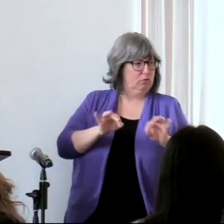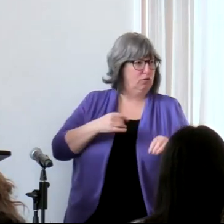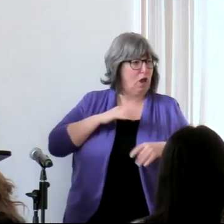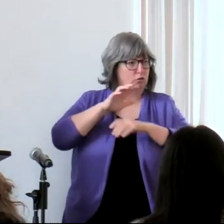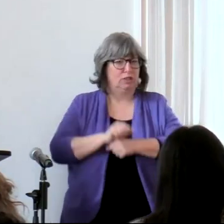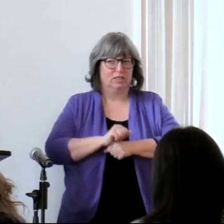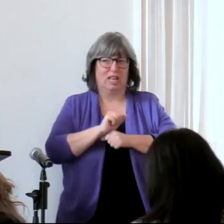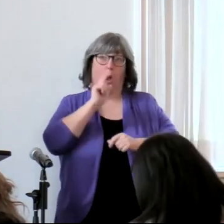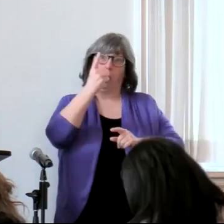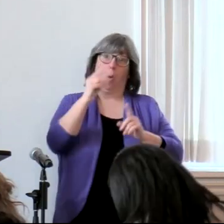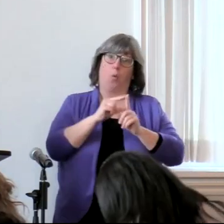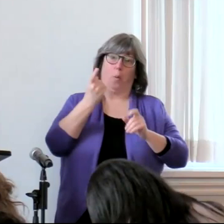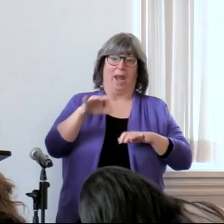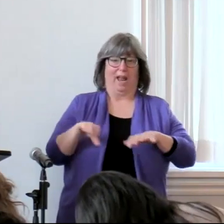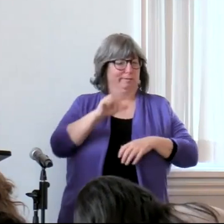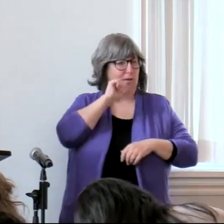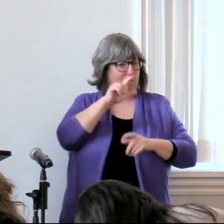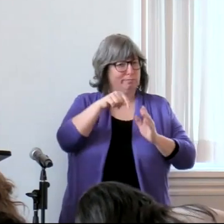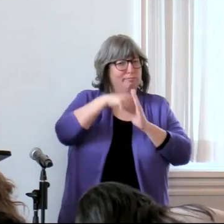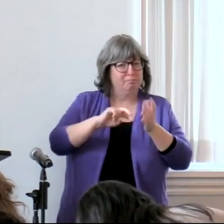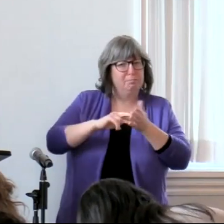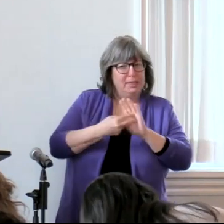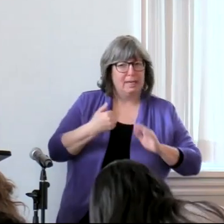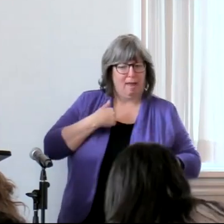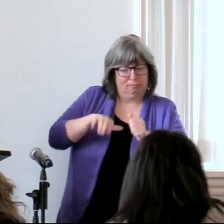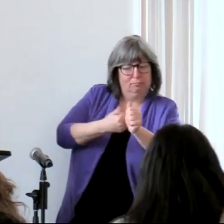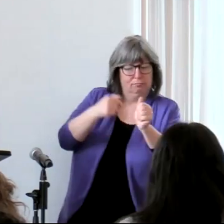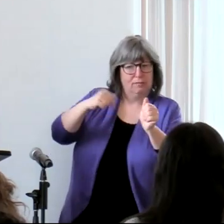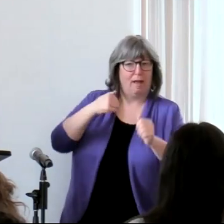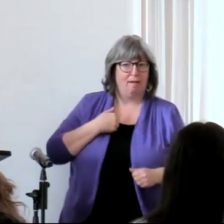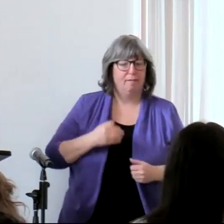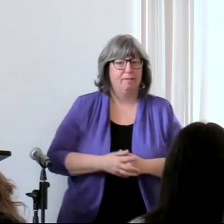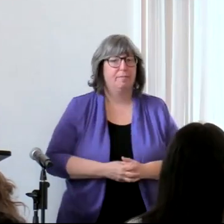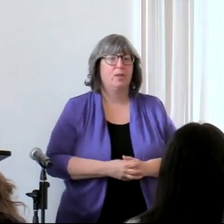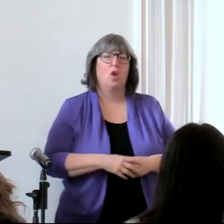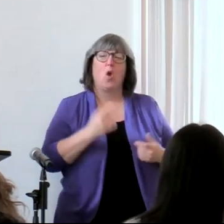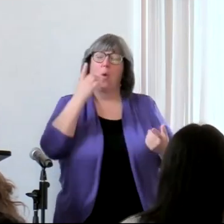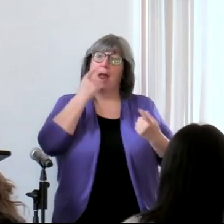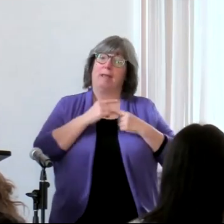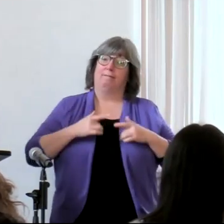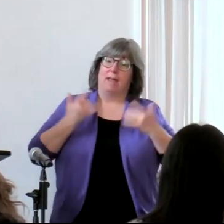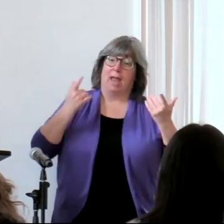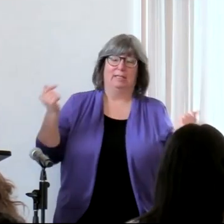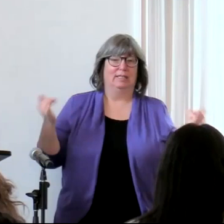Then just a single action. You may wonder why it is important to acknowledge the land at the beginning of the event or a gathering.